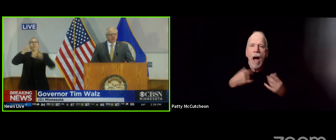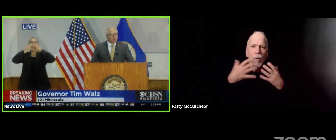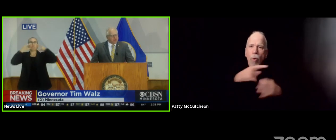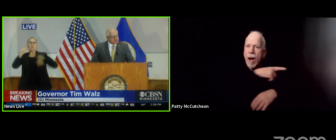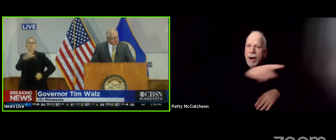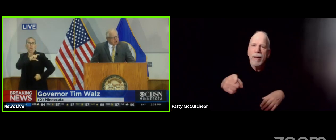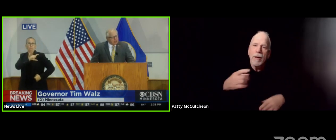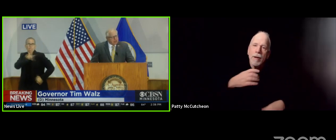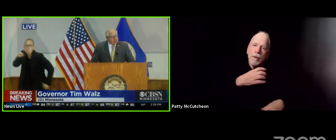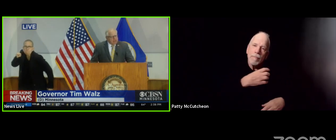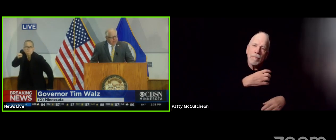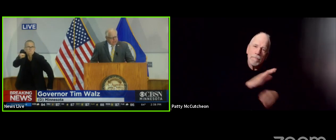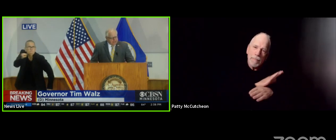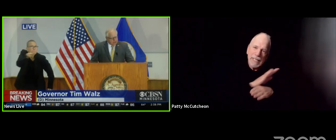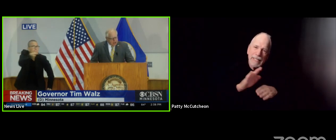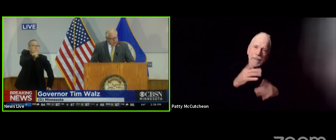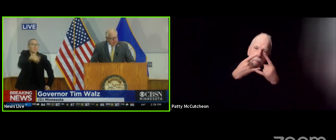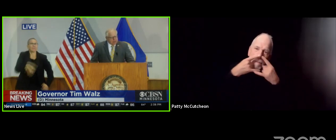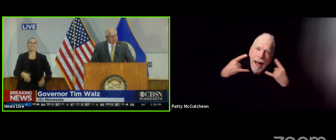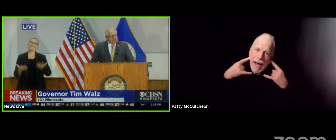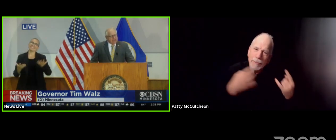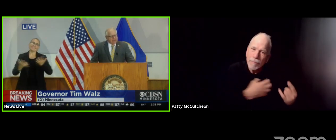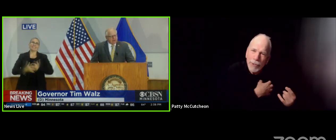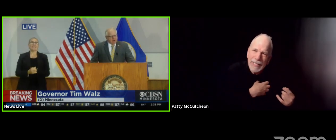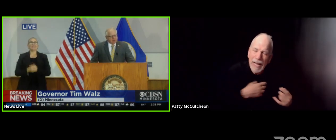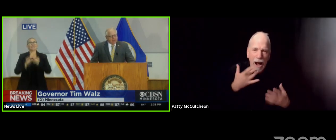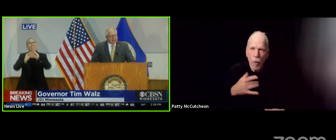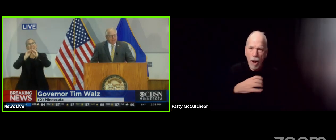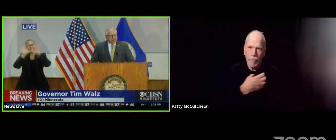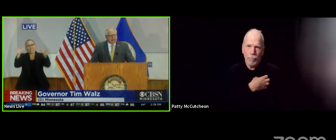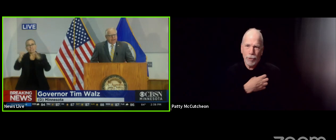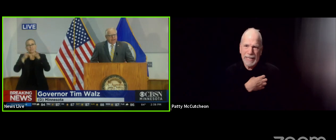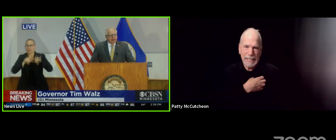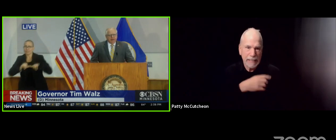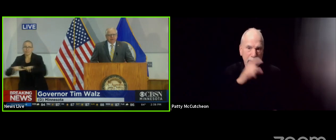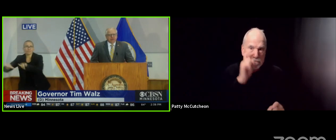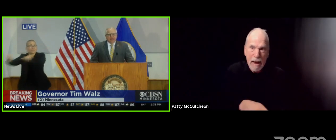SO WE ARE STILL TALKING ABOUT THIS. I HEAR FOLKS. I UNDERSTAND.